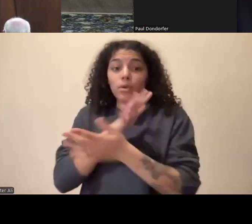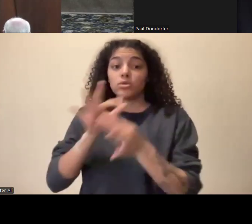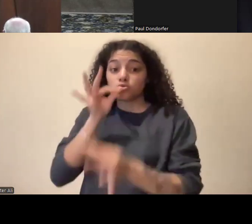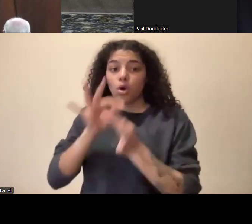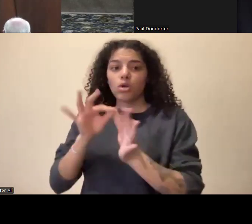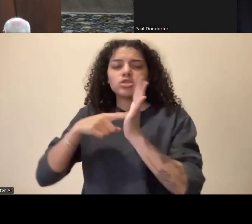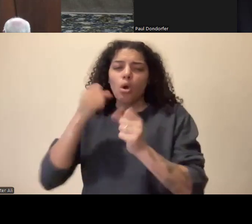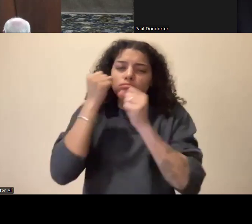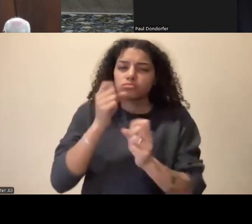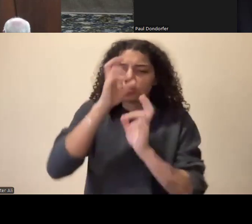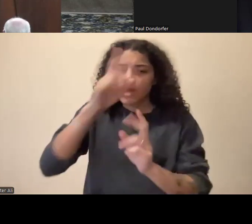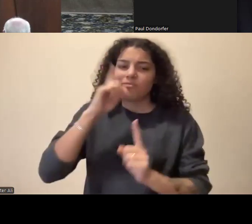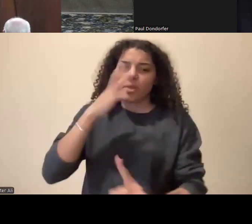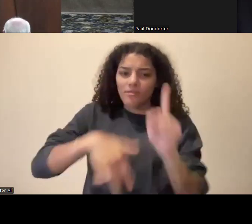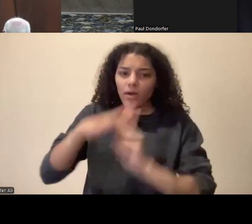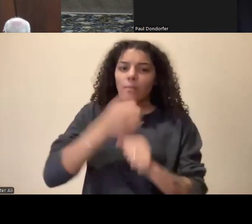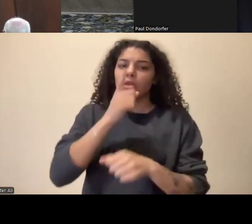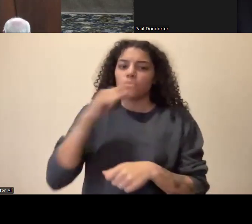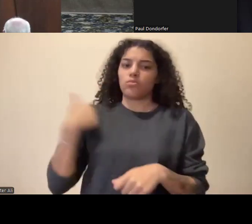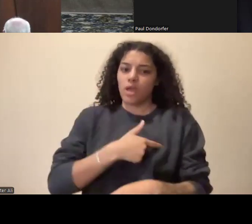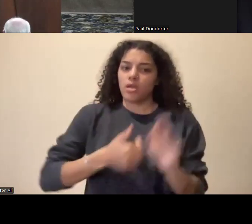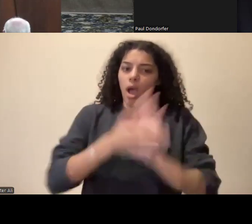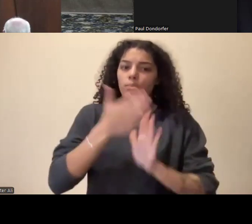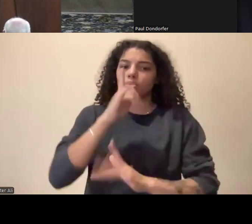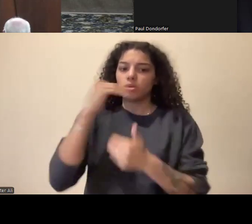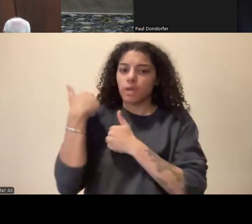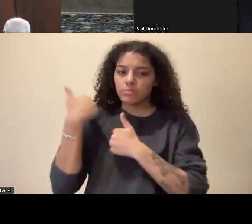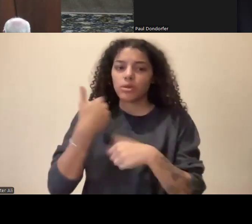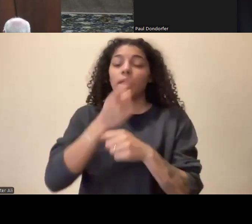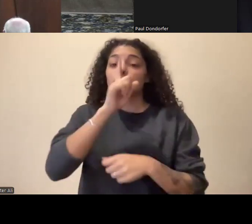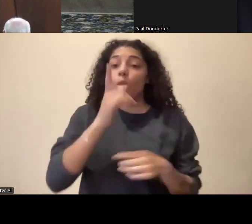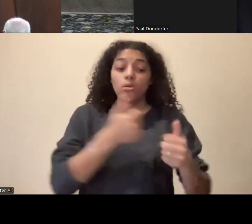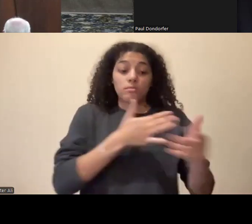environmentally responsible from using recycled and compostable packaging materials to sourcing